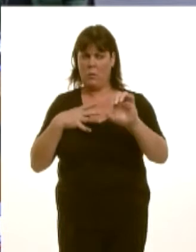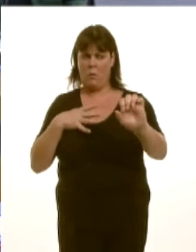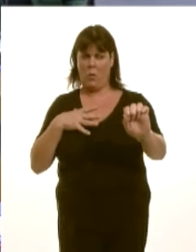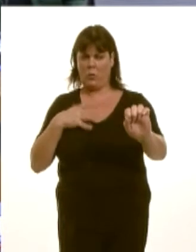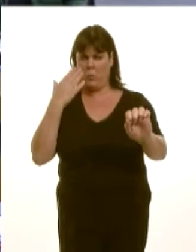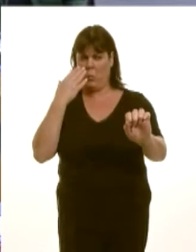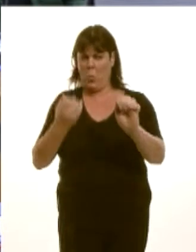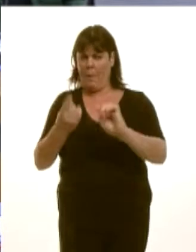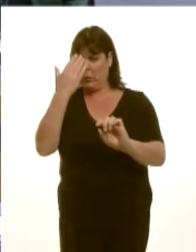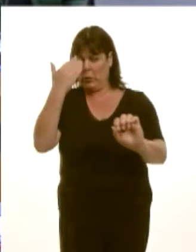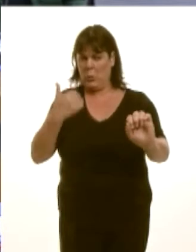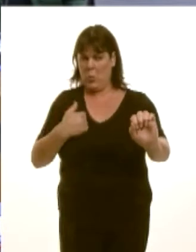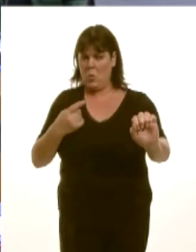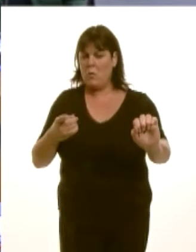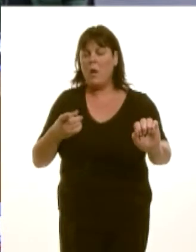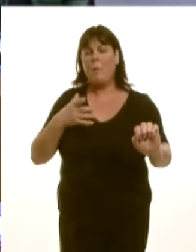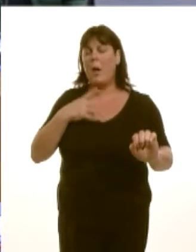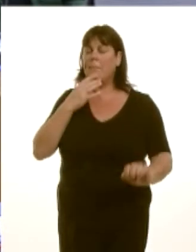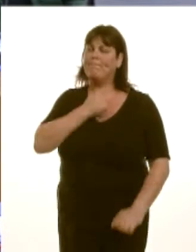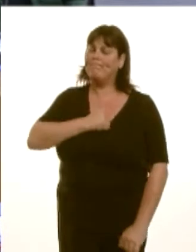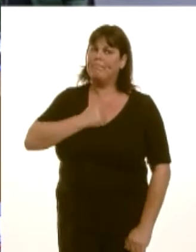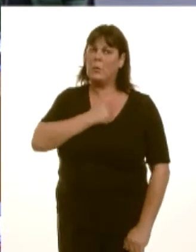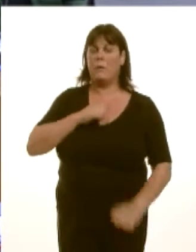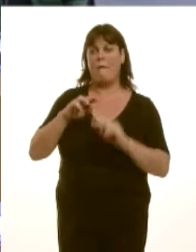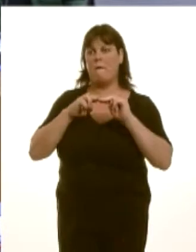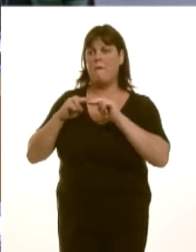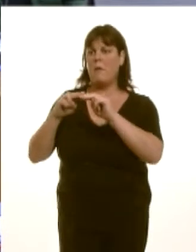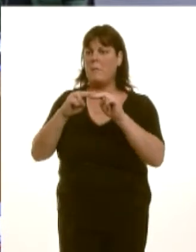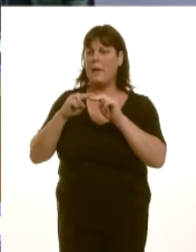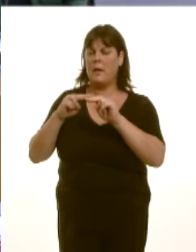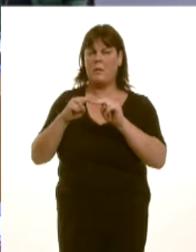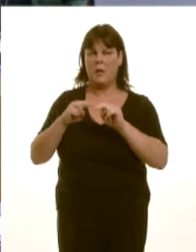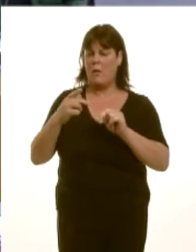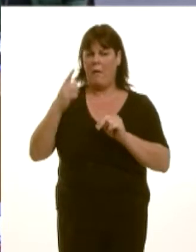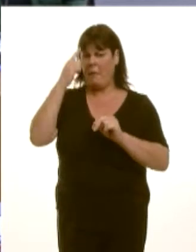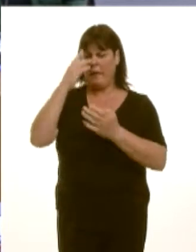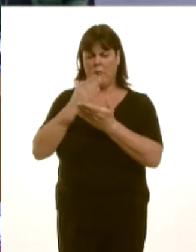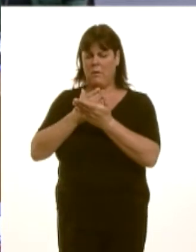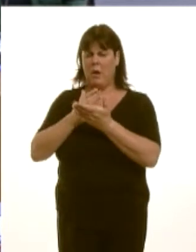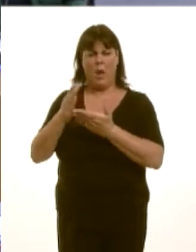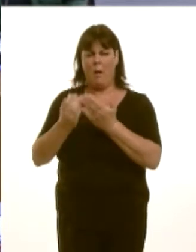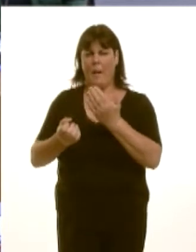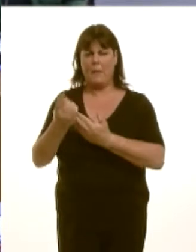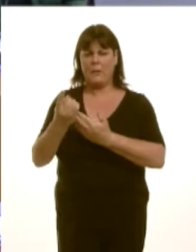It is not quite as straightforward as it seems, but I will leave the inquiry to make its findings.